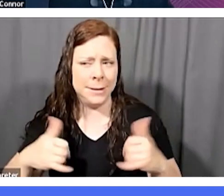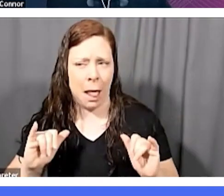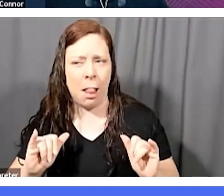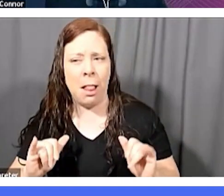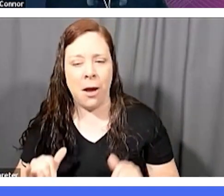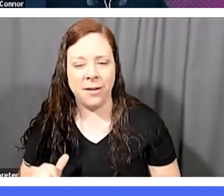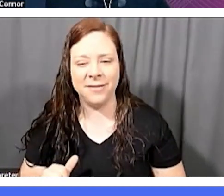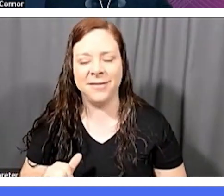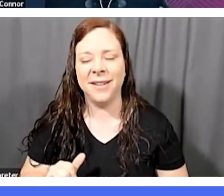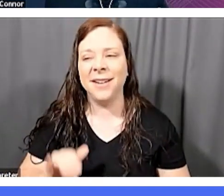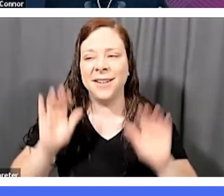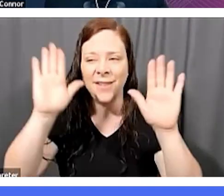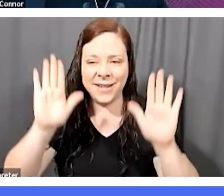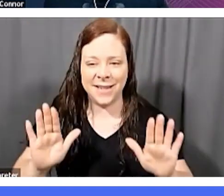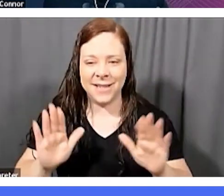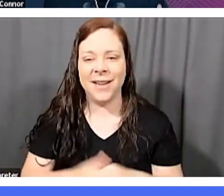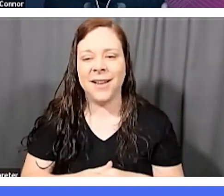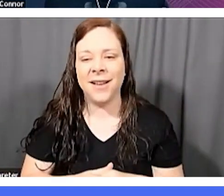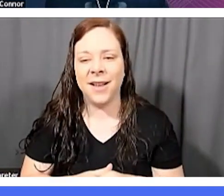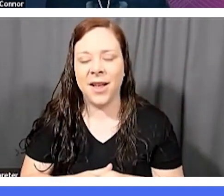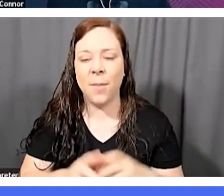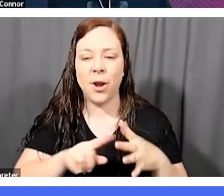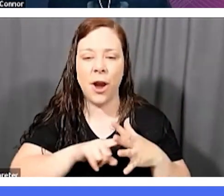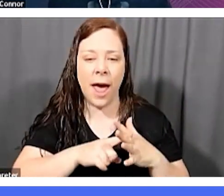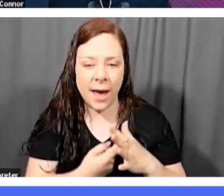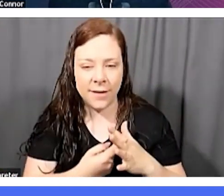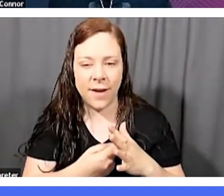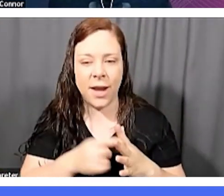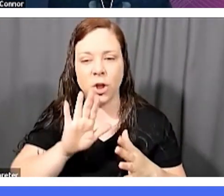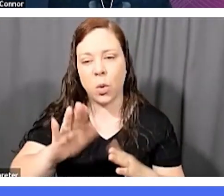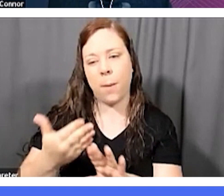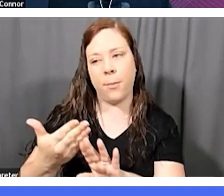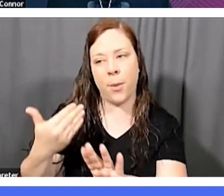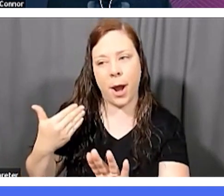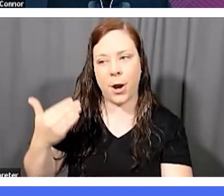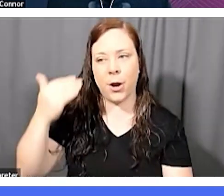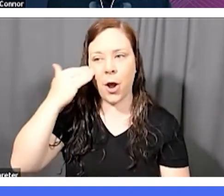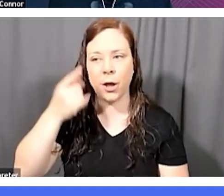But point being we're activating that relevant prior knowledge that you have about learning